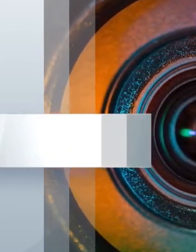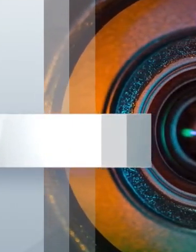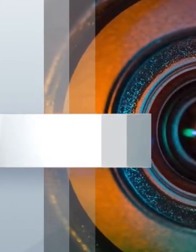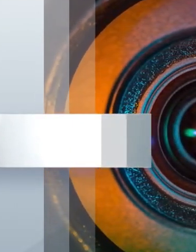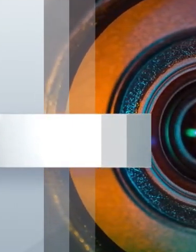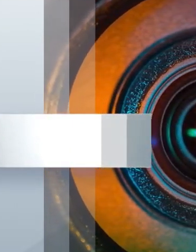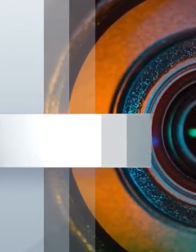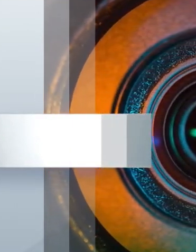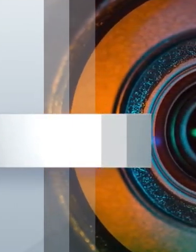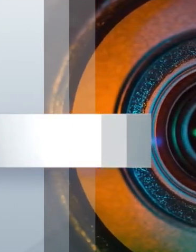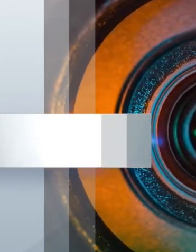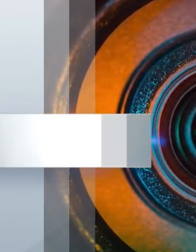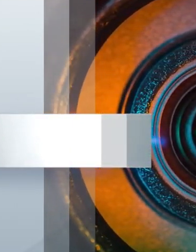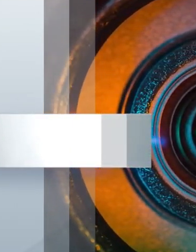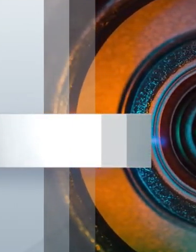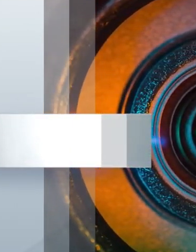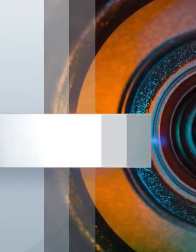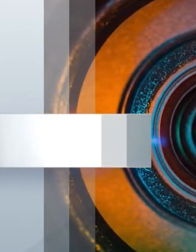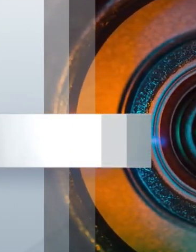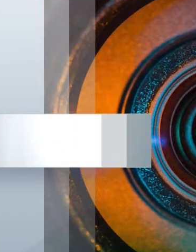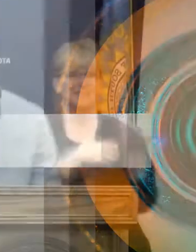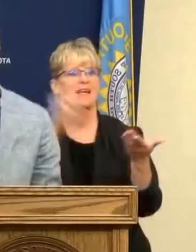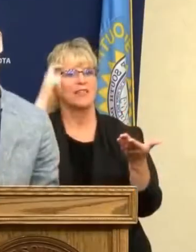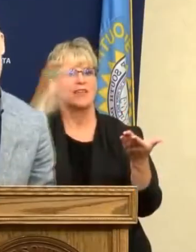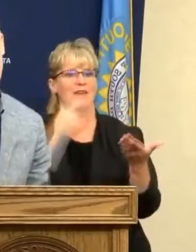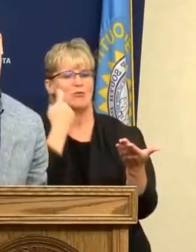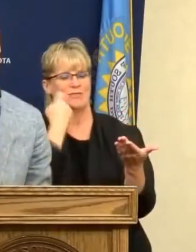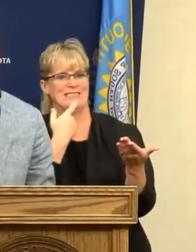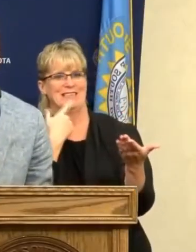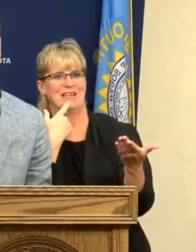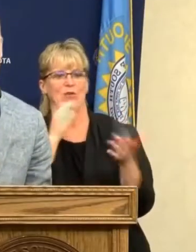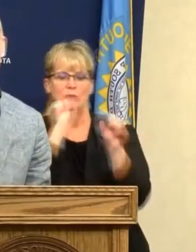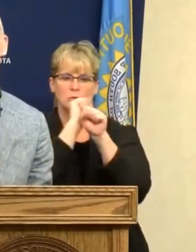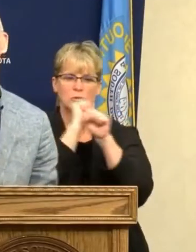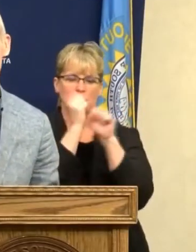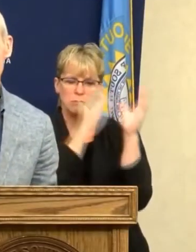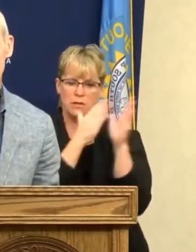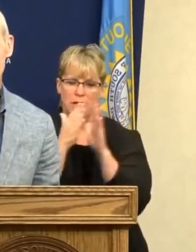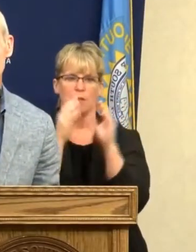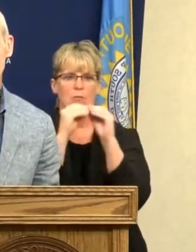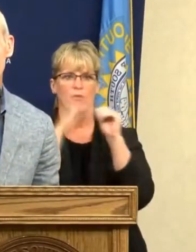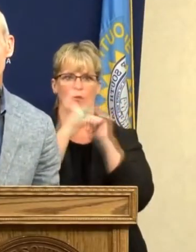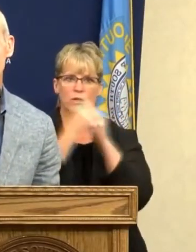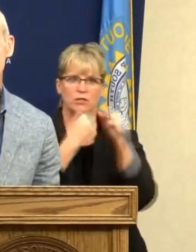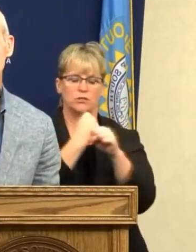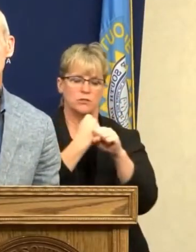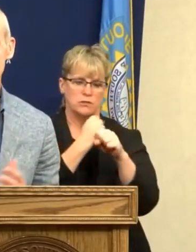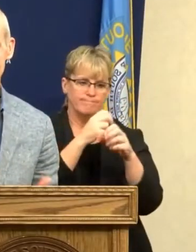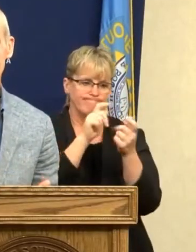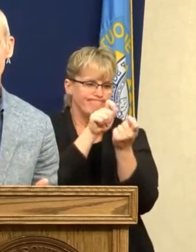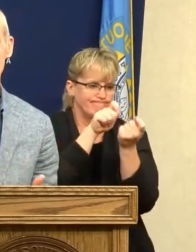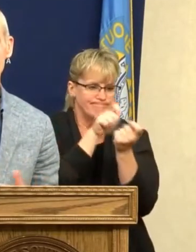SHAPE, STATE OFFICIALS HOPED FOR BY THE STATE SPONSORS. IT DIDN'T HAPPEN AND HE SAID, GOVERNOR CHRISTIE NOMA AUTHORIZED STATE FUNDING FROM THE FUTURE FUND. KELOLAND'S ANGELA KANDAKE HAS BEEN LOOKING INTO THAT